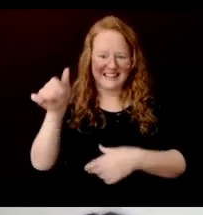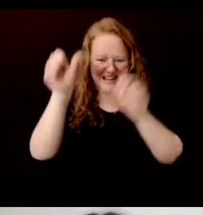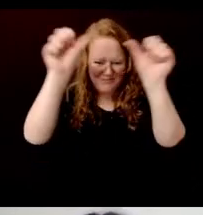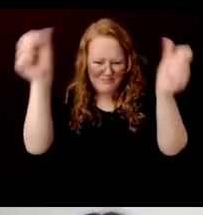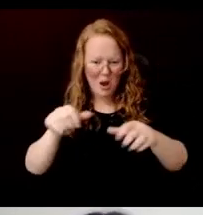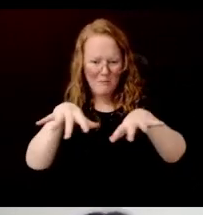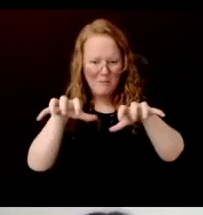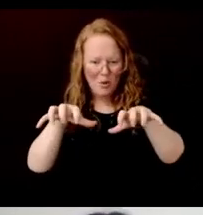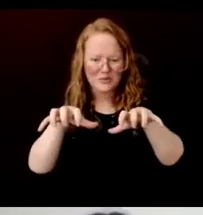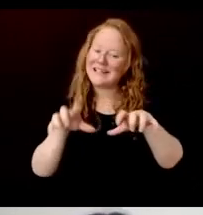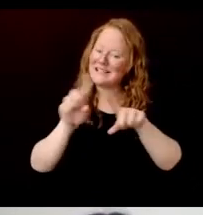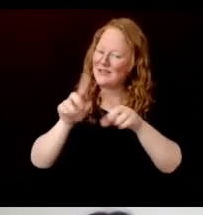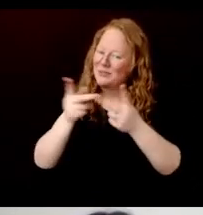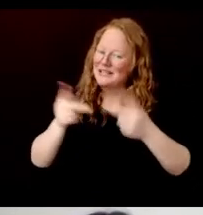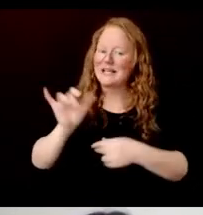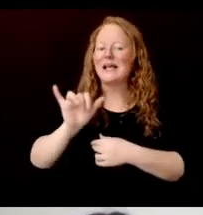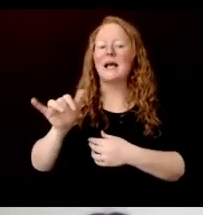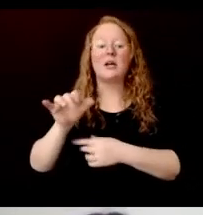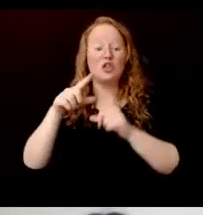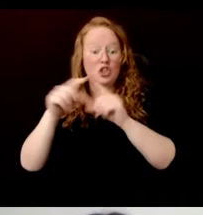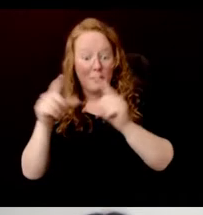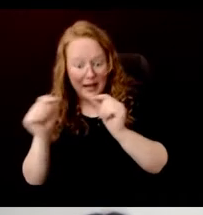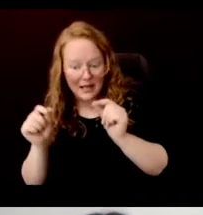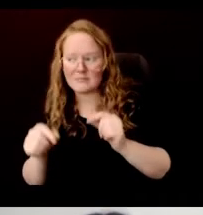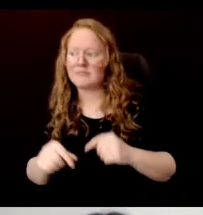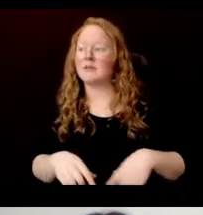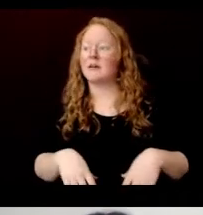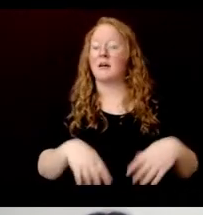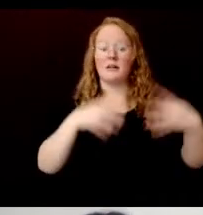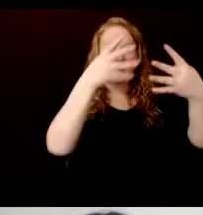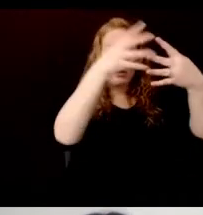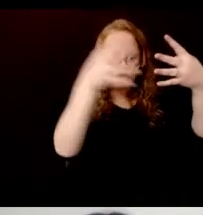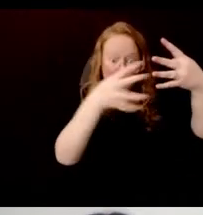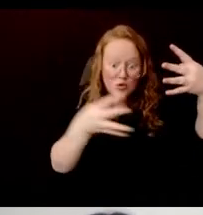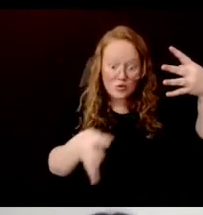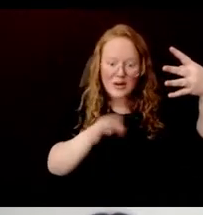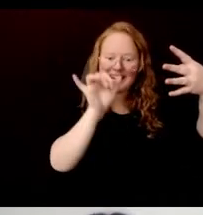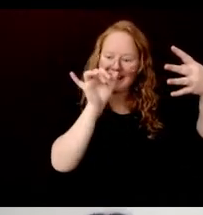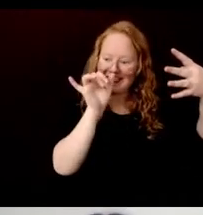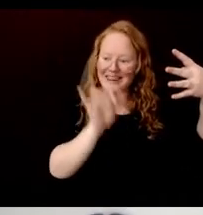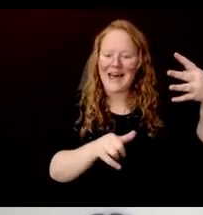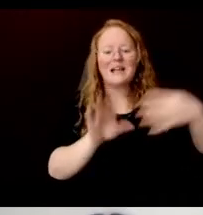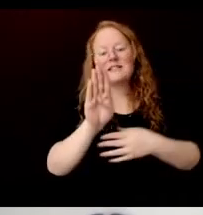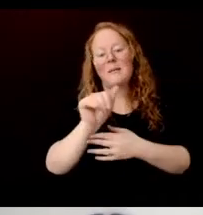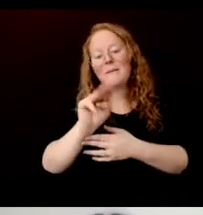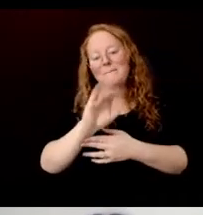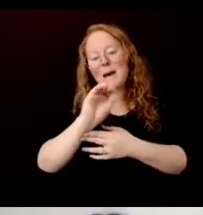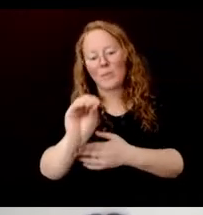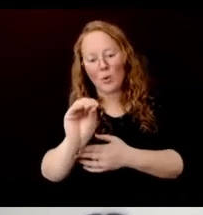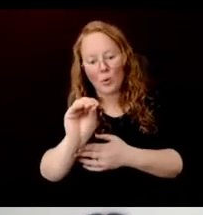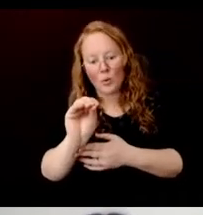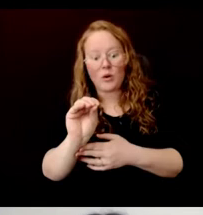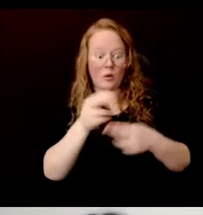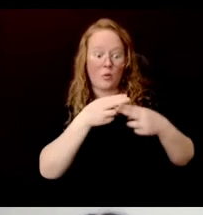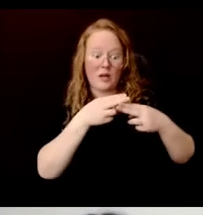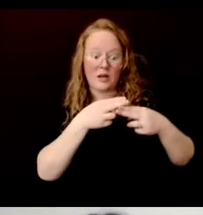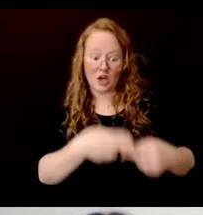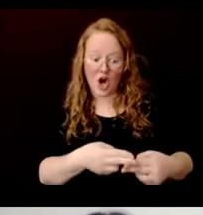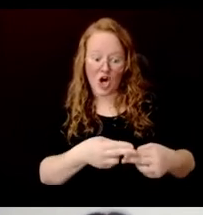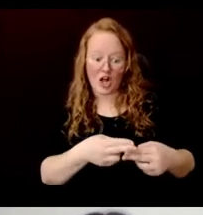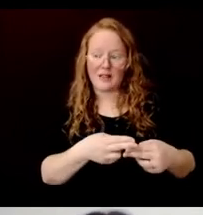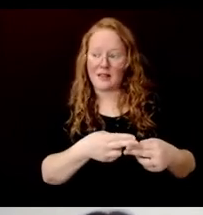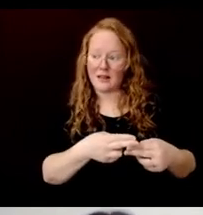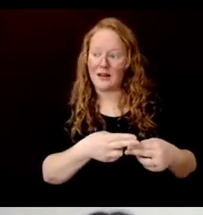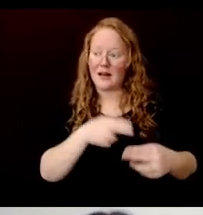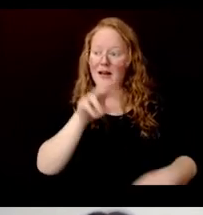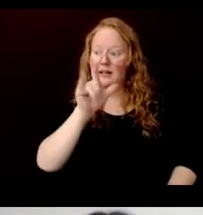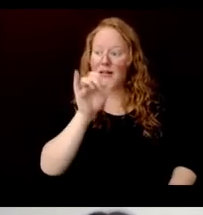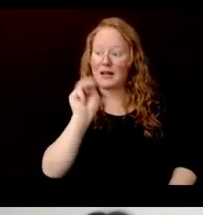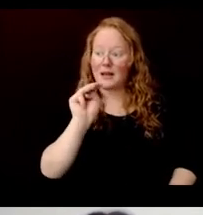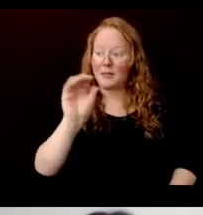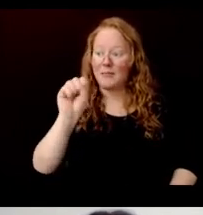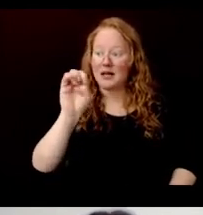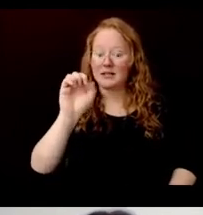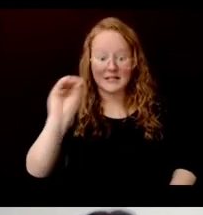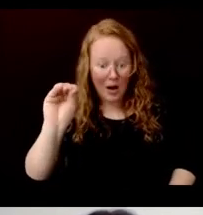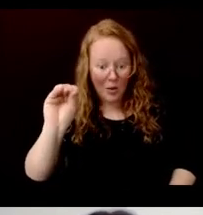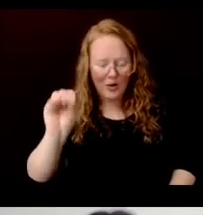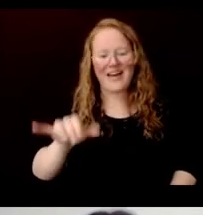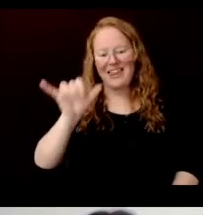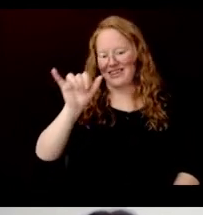The bamboo screen which is pourous and allows the water to fall through (but not the fiber) is called the liem seo. And the seo is the way the Vietnamese describe their paper making technique.